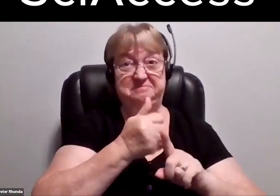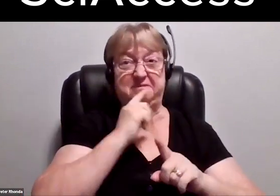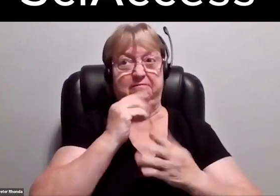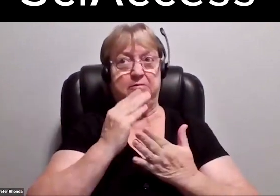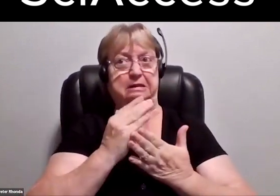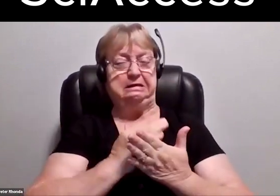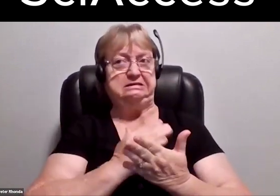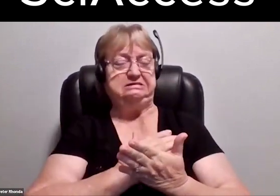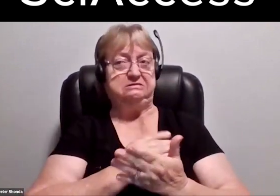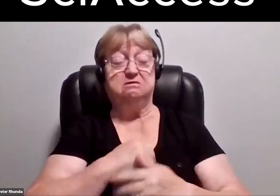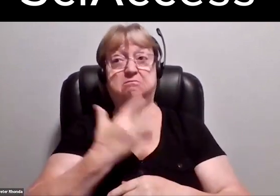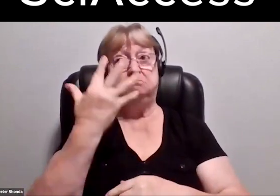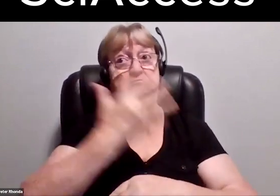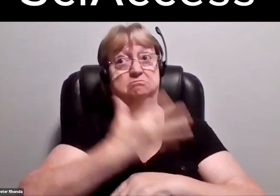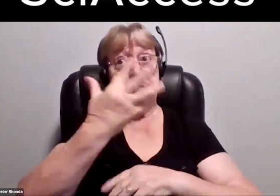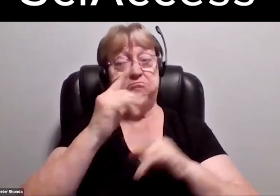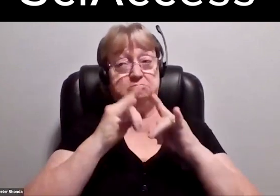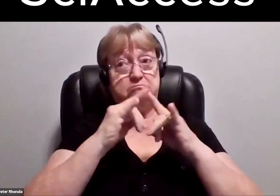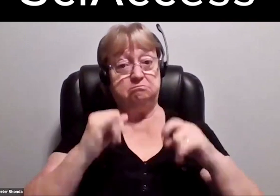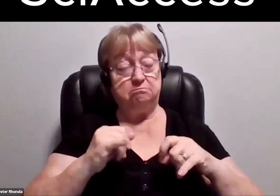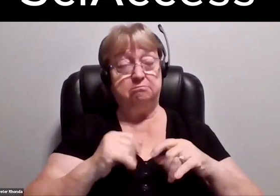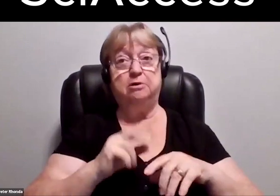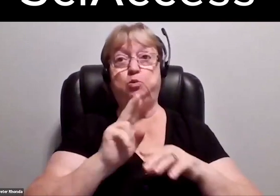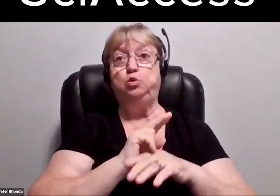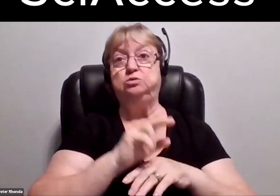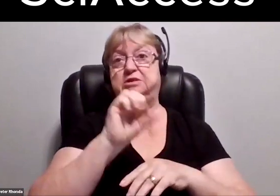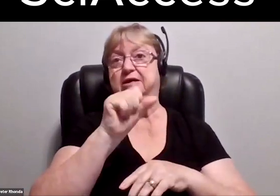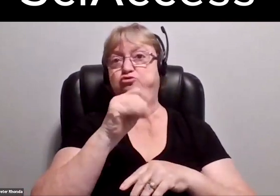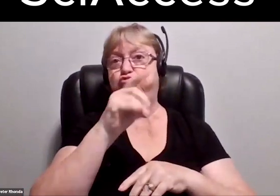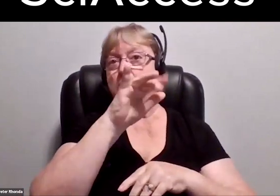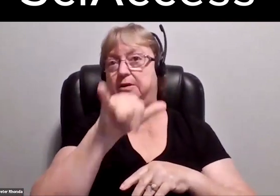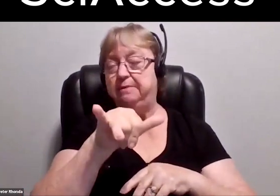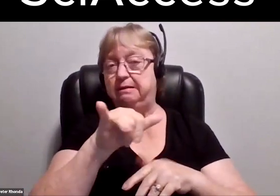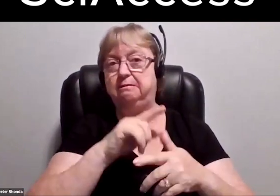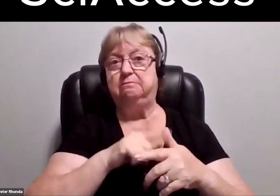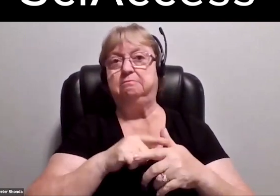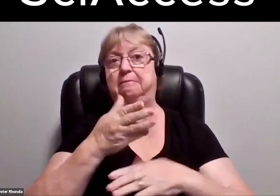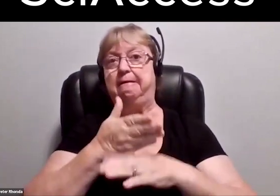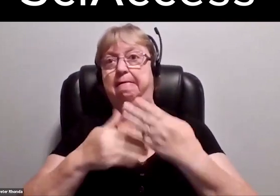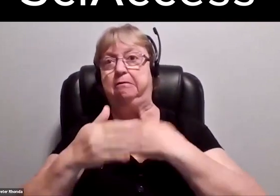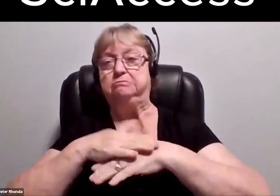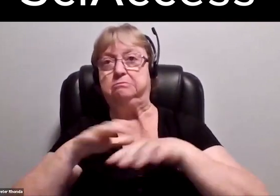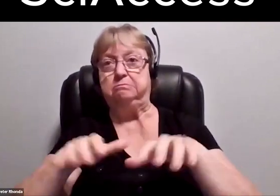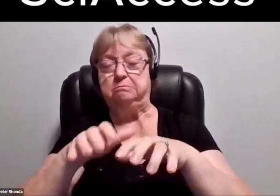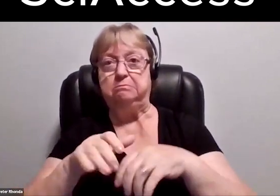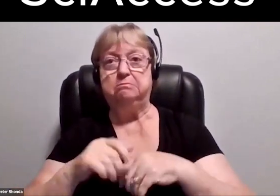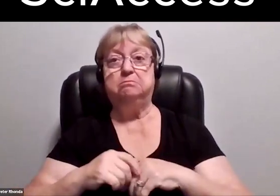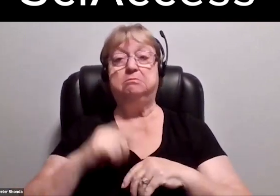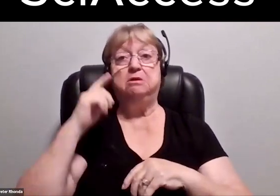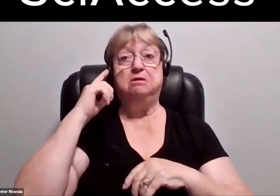It's a five-day camp that uses astronomy, hands-on activities, sound, and assistive technologies,